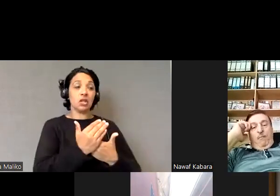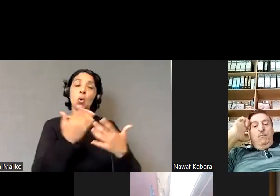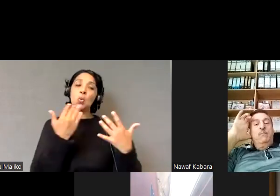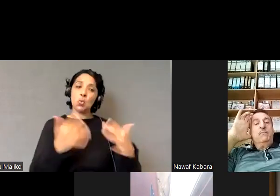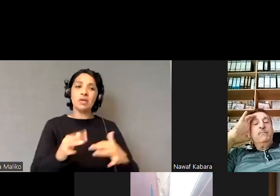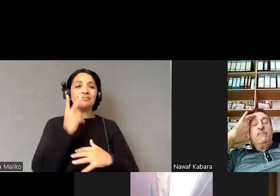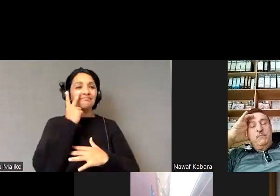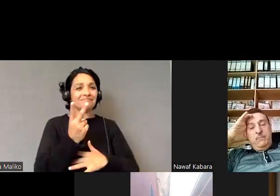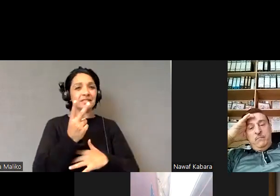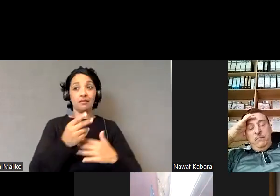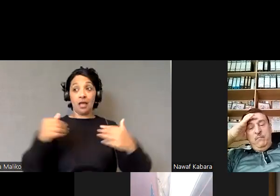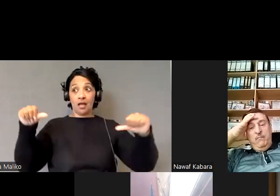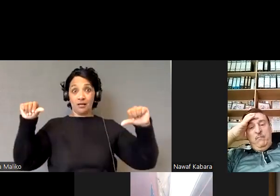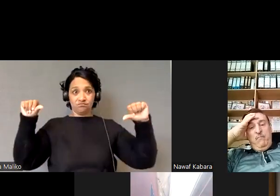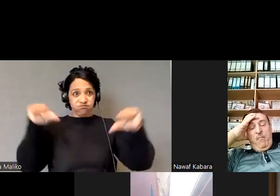gone backwards.